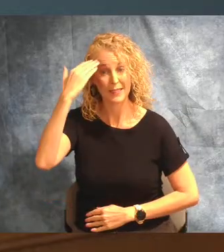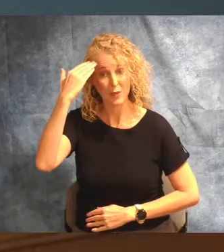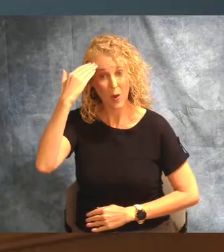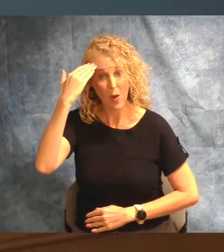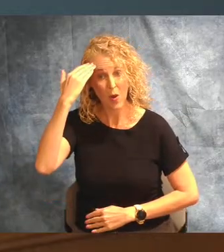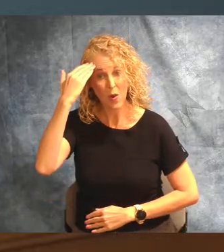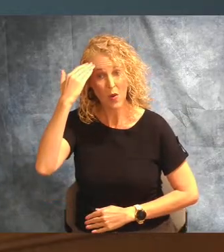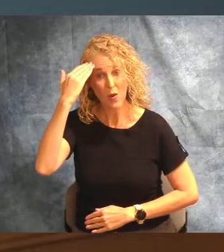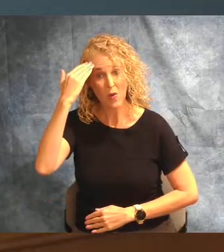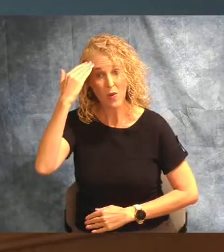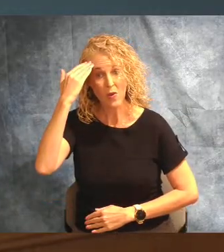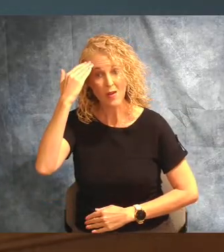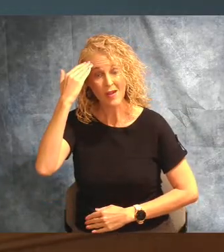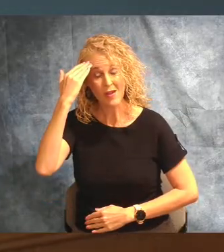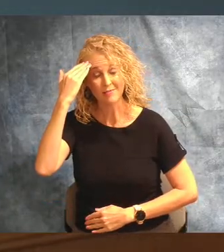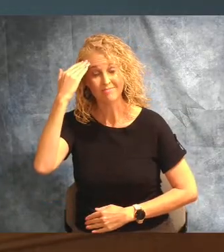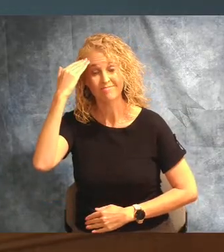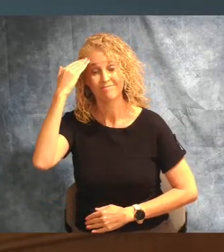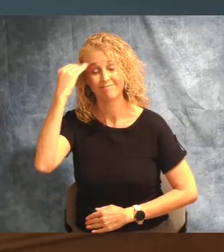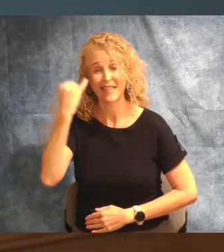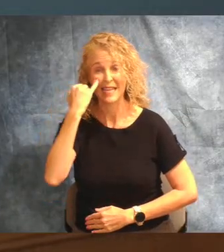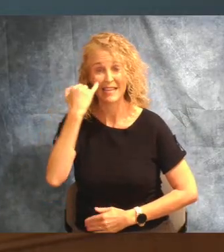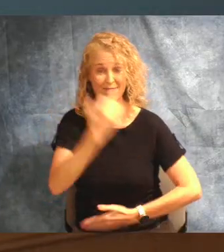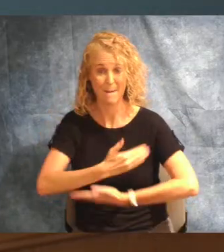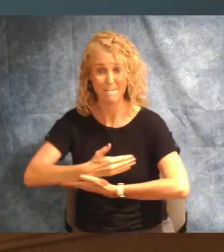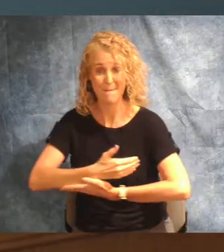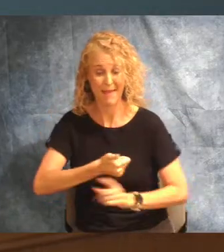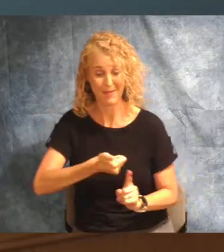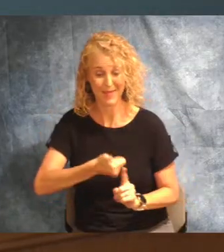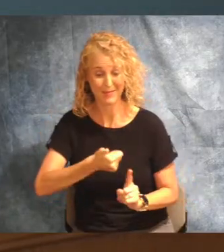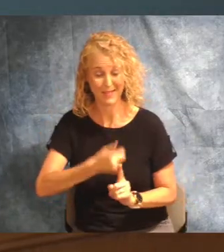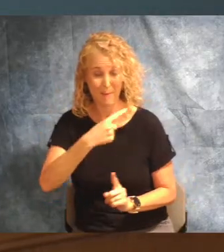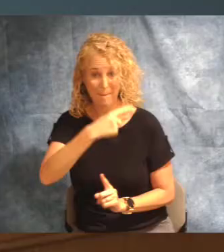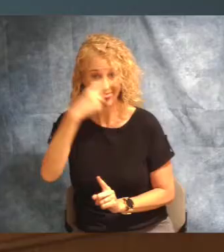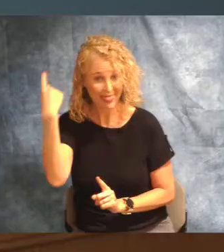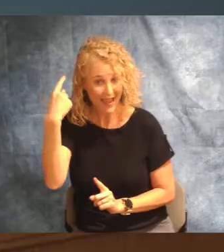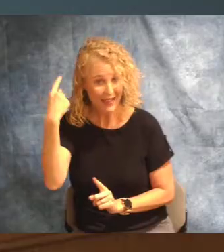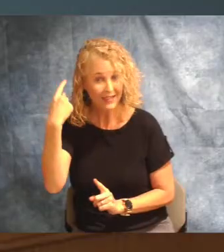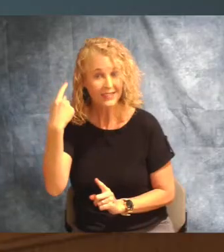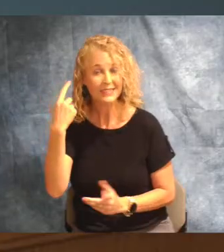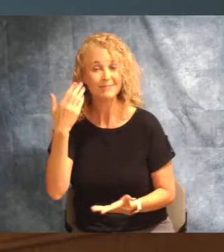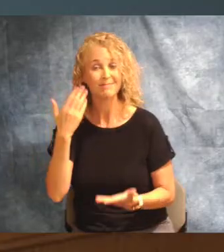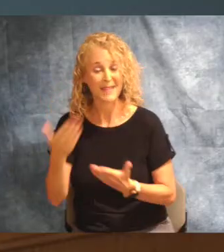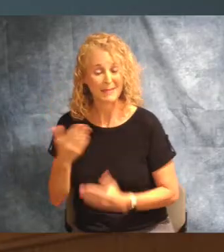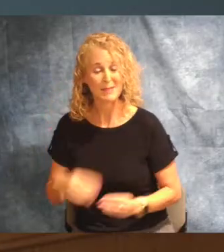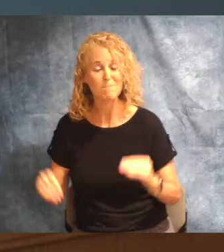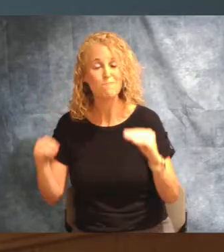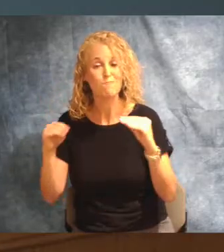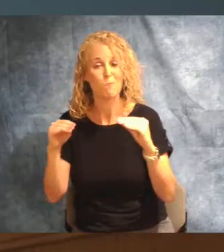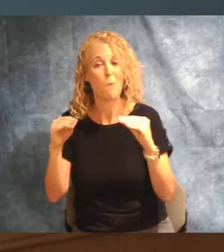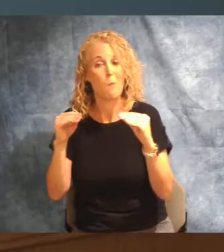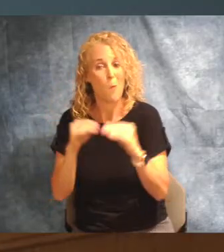black babies are dying at a high rate than ever before. And so it may have something to do